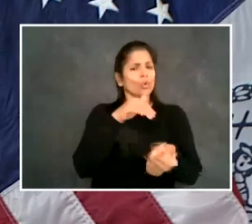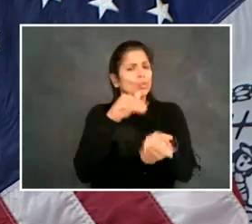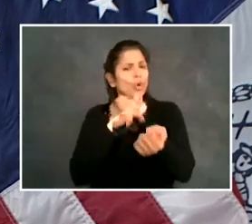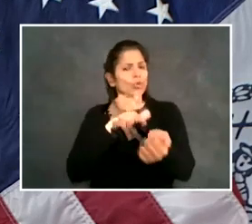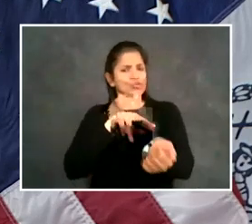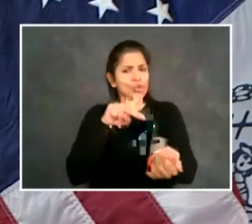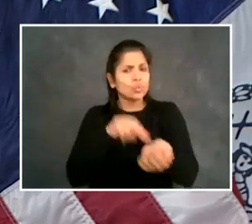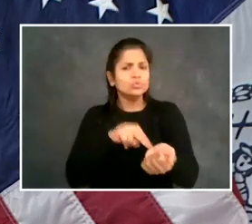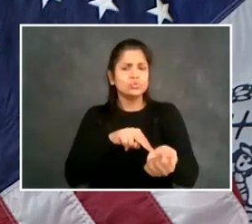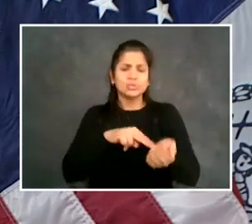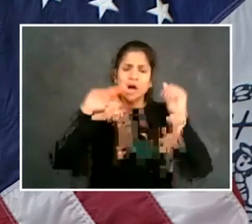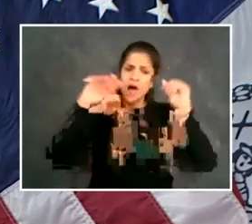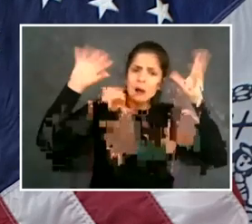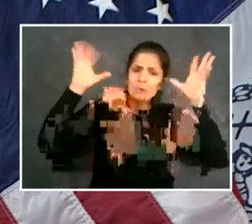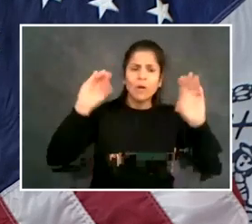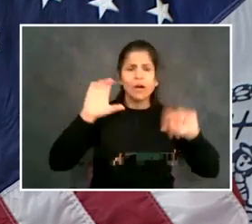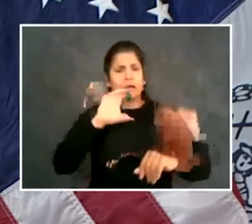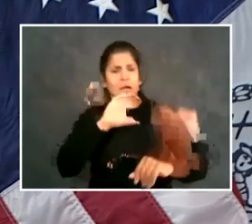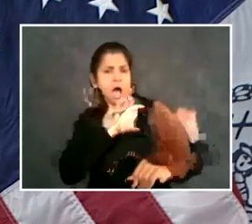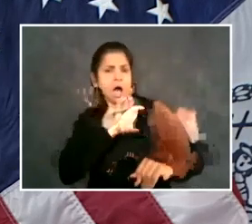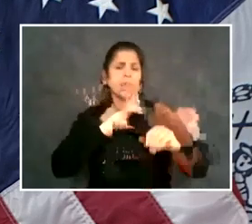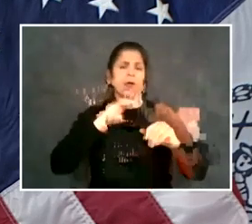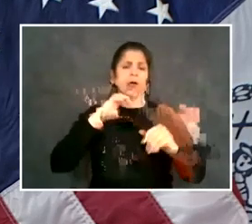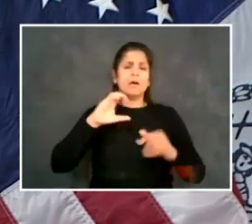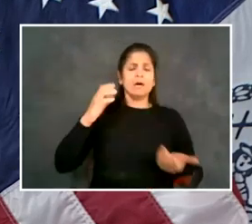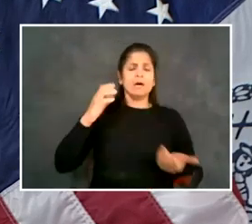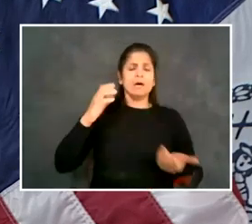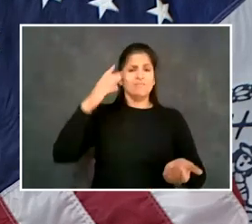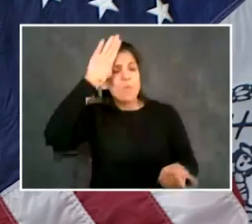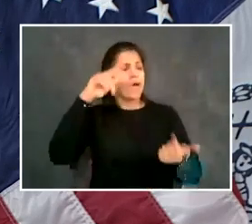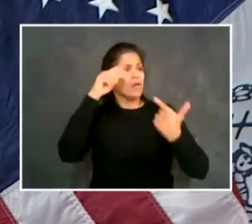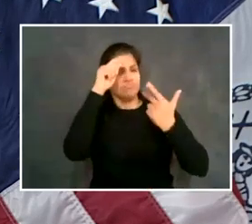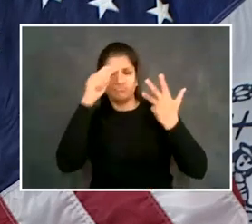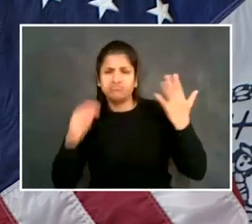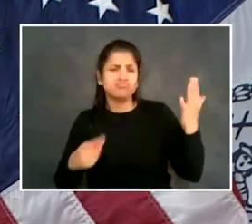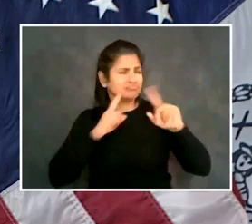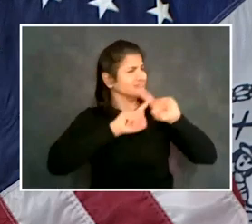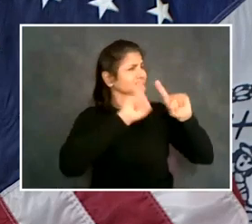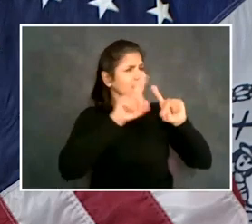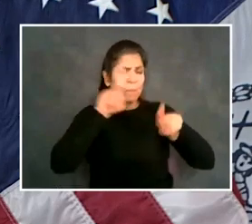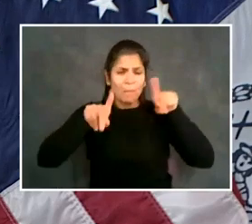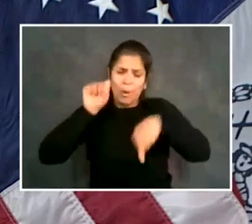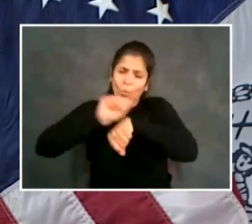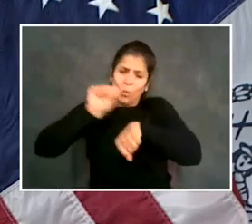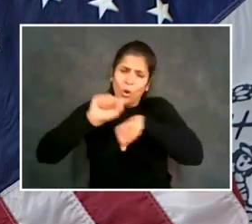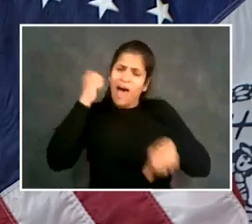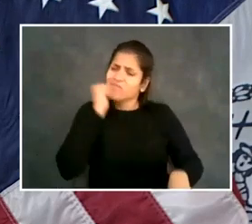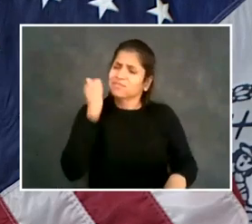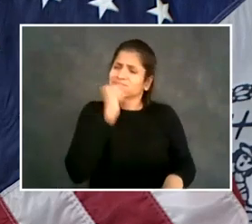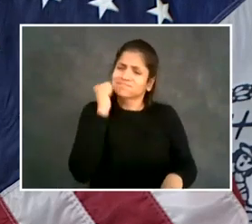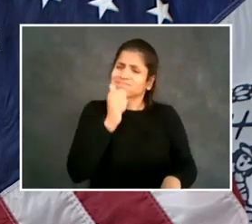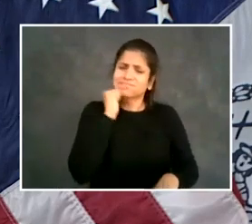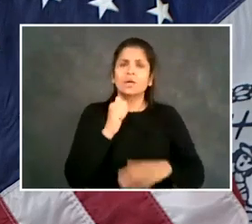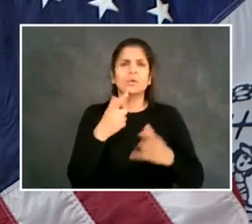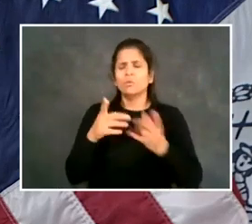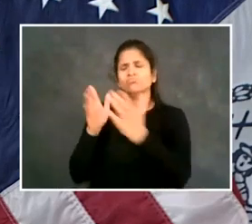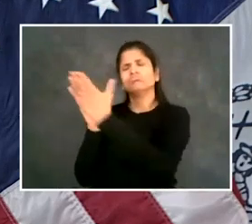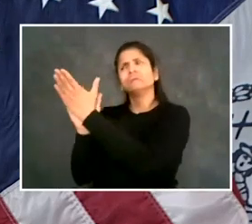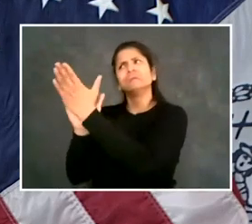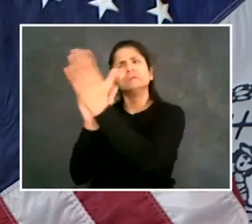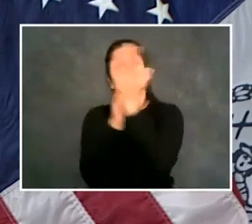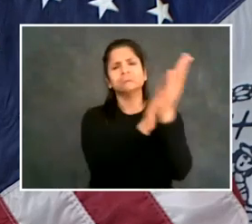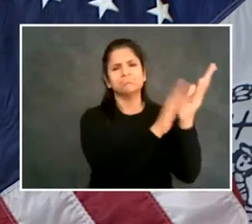HAVE BROUGHT FOOD AND SUPPORT